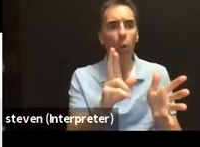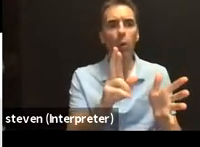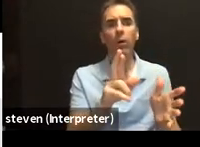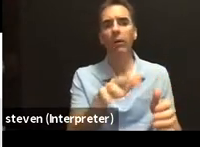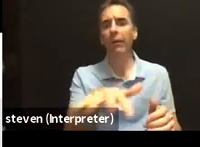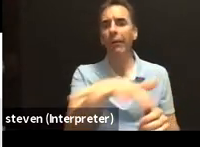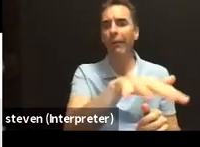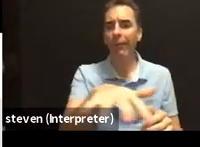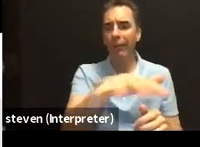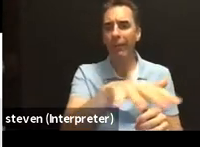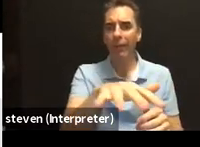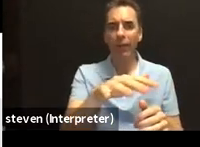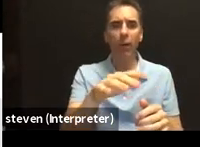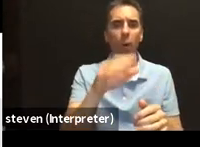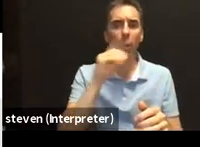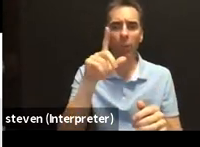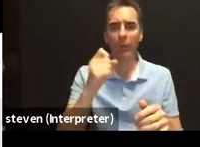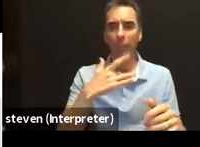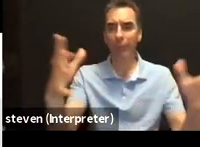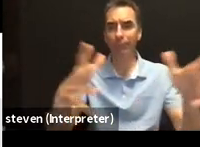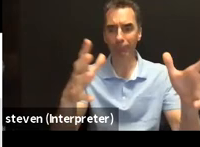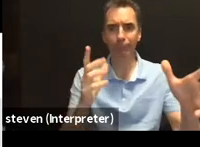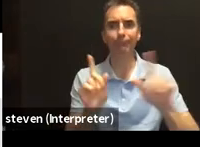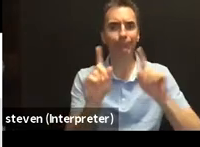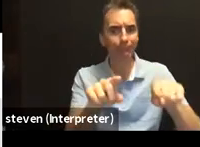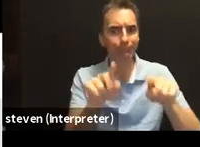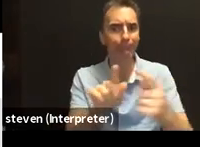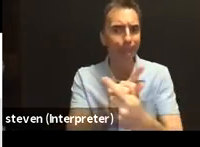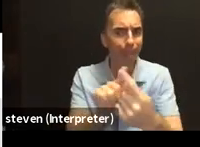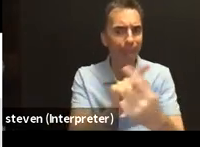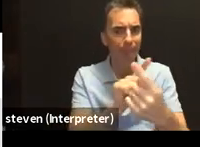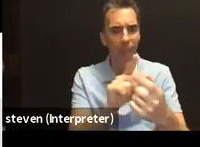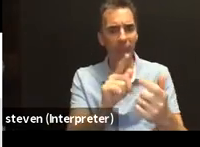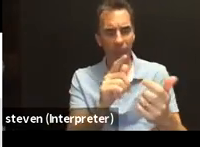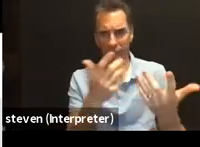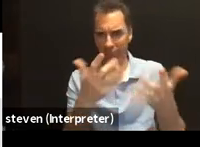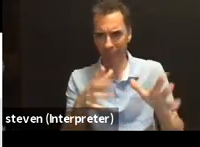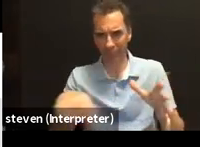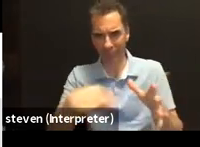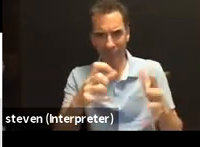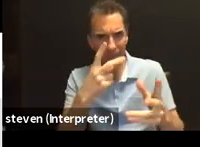maria.rodriguez: With housing providers who maria.rodriguez: Were the ones housing people maria.rodriguez: That are experiencing homelessness. Natalie Chavez: Through a coordinated entry system I